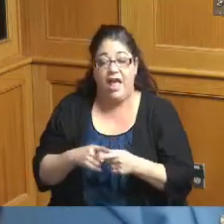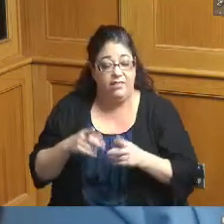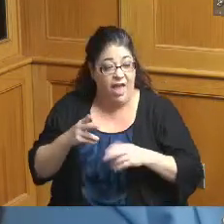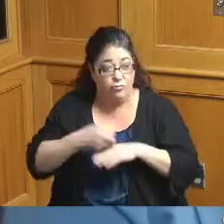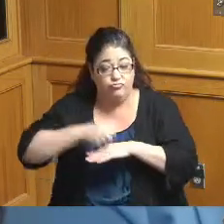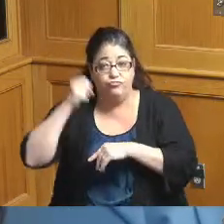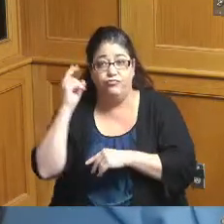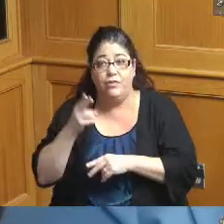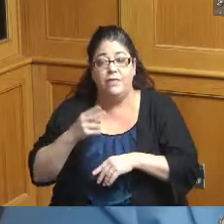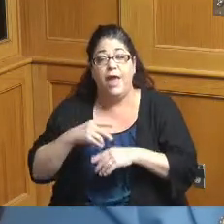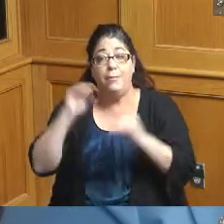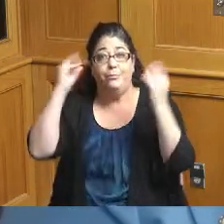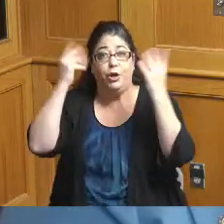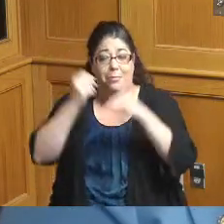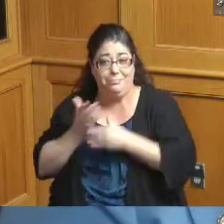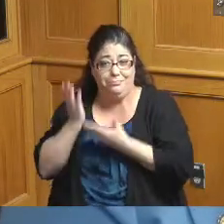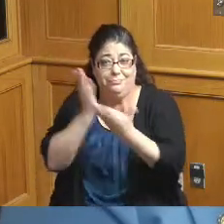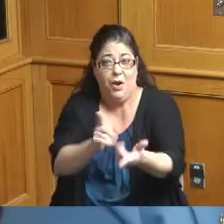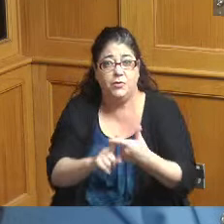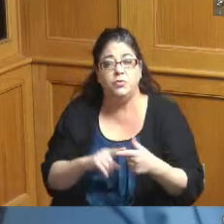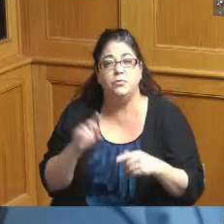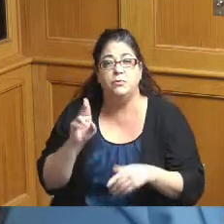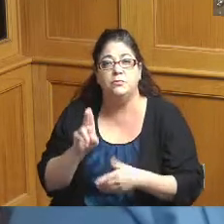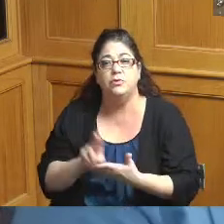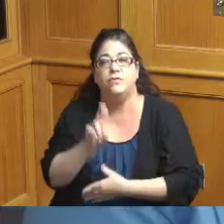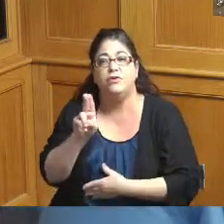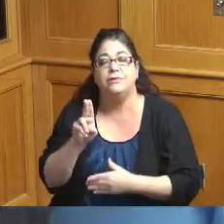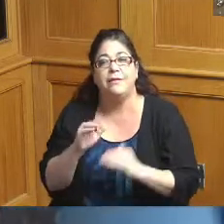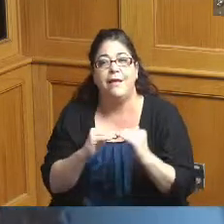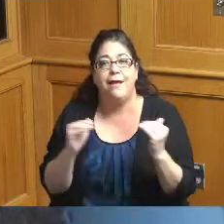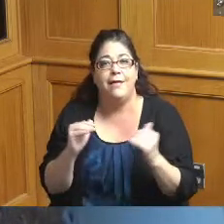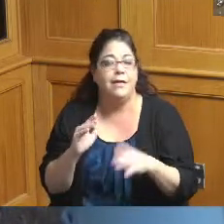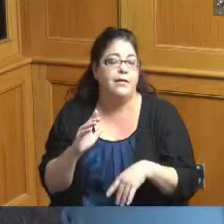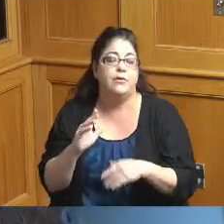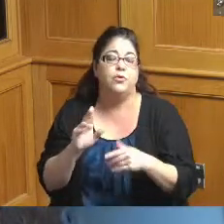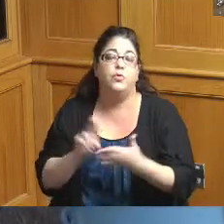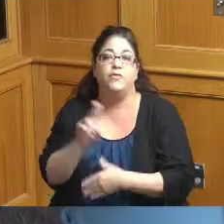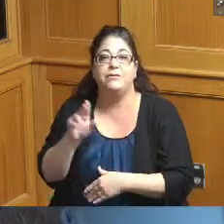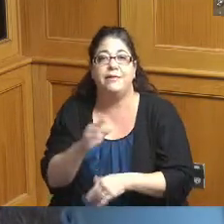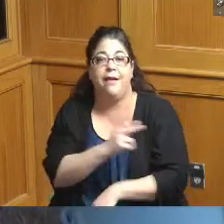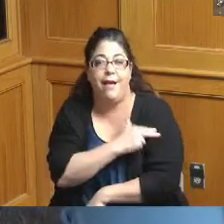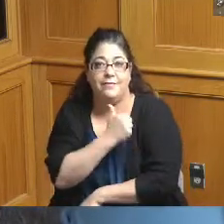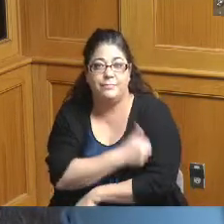sometime later they did tests and finally he had stage four cancer needed to get registered for